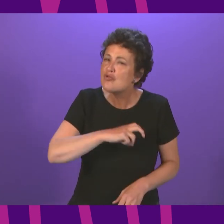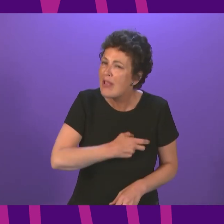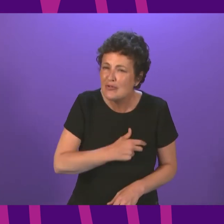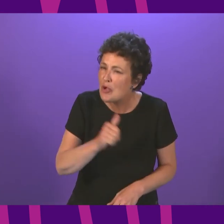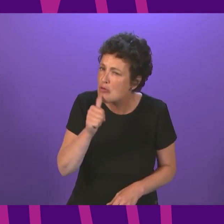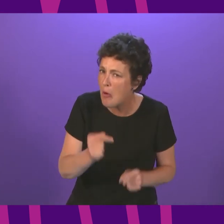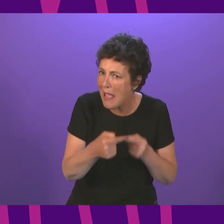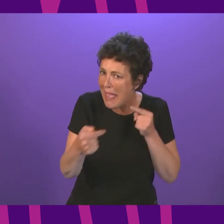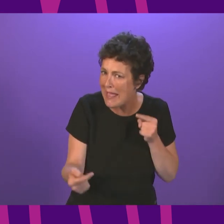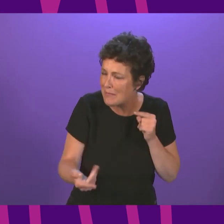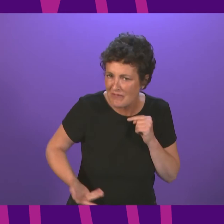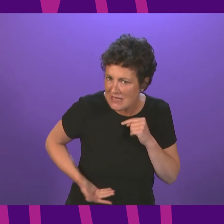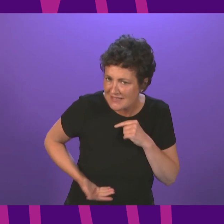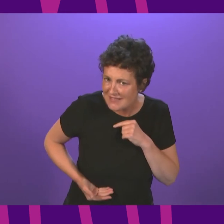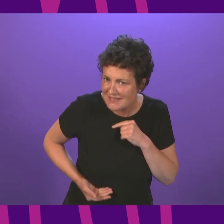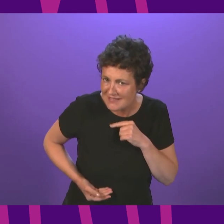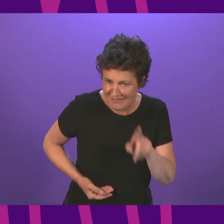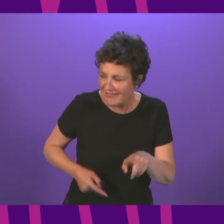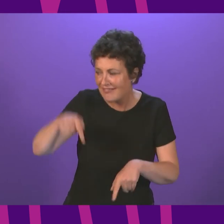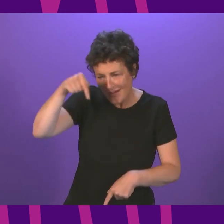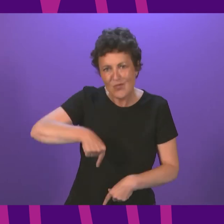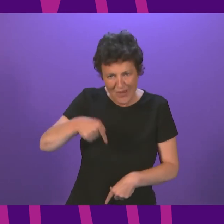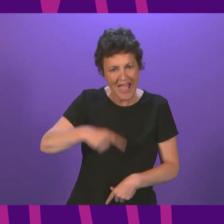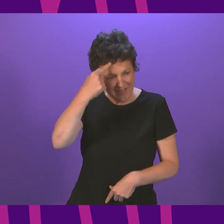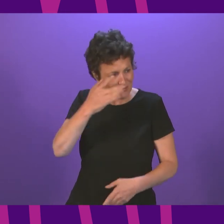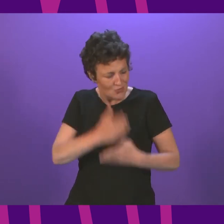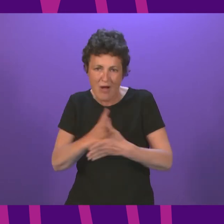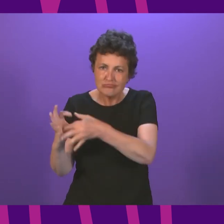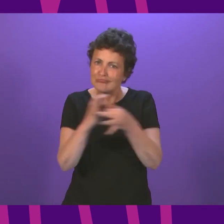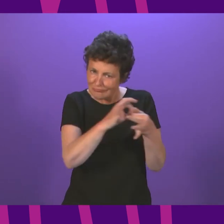from Government about the issue of entitlement to and adequacy of the grant fund, and that